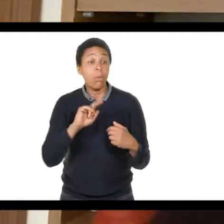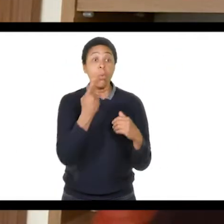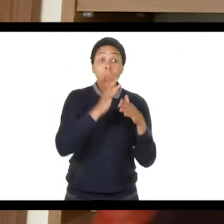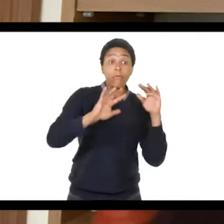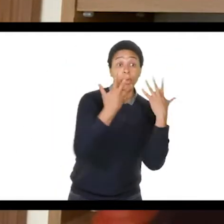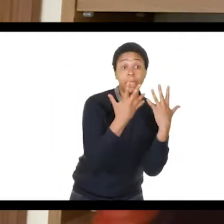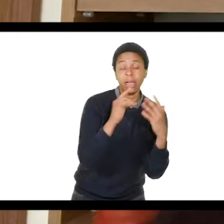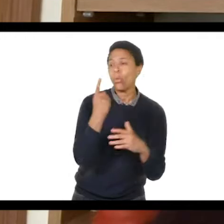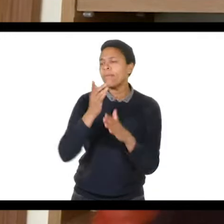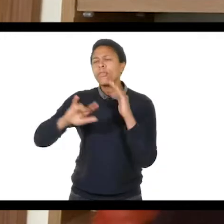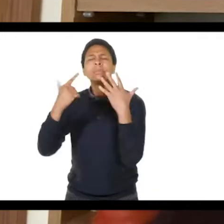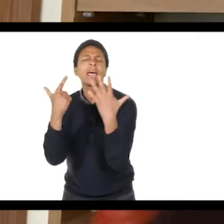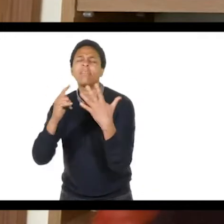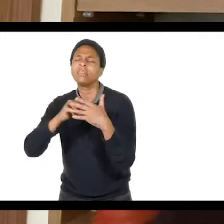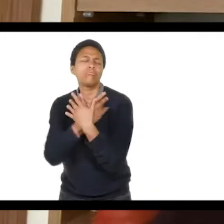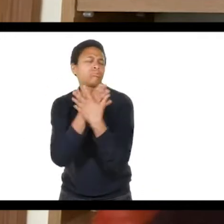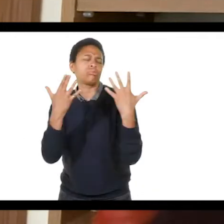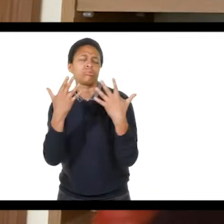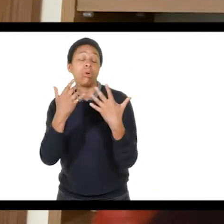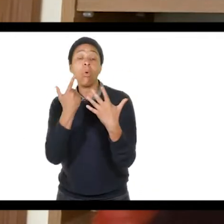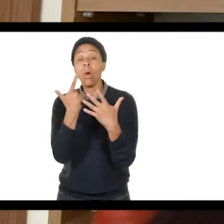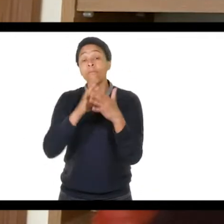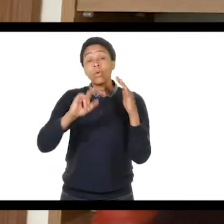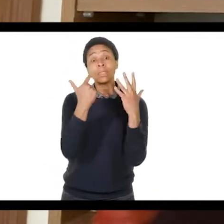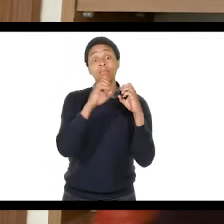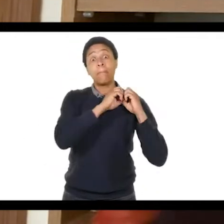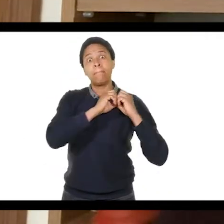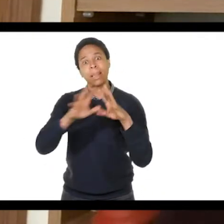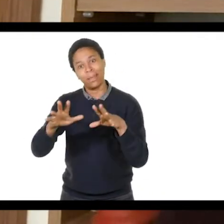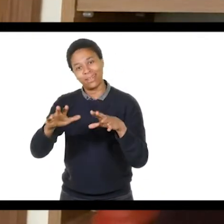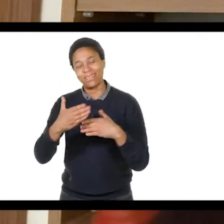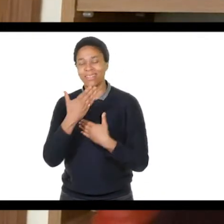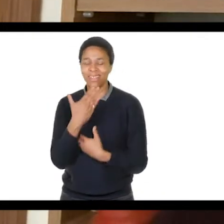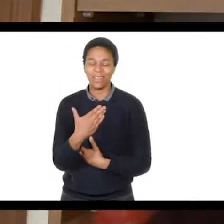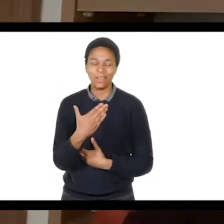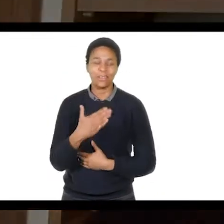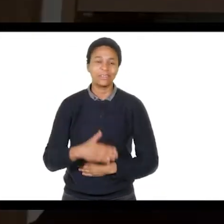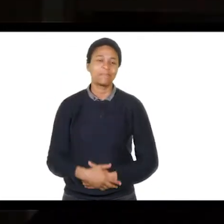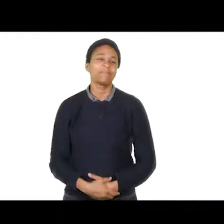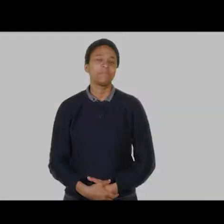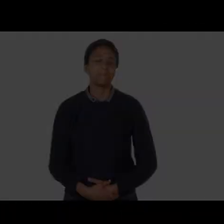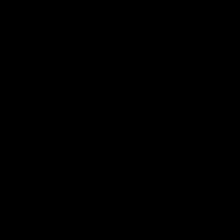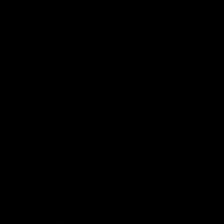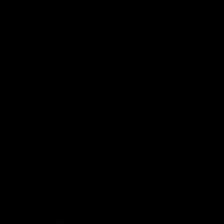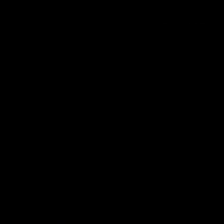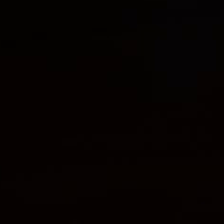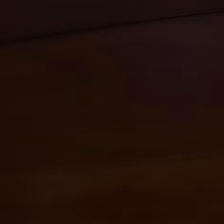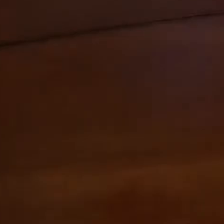It’s being one in ten, or seven or several. It’s being one in seven billion. Thank you.